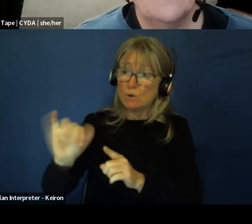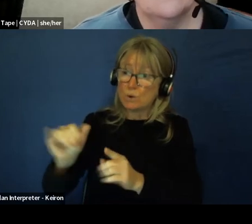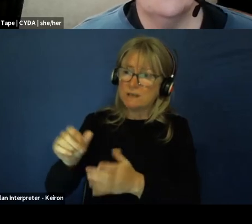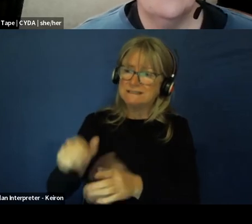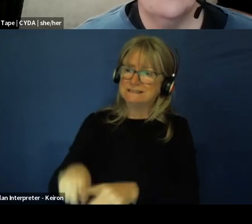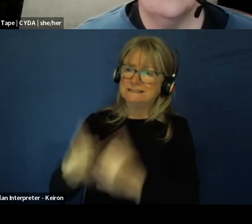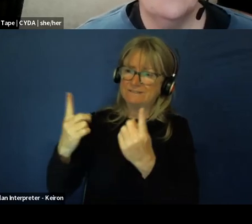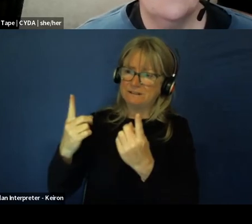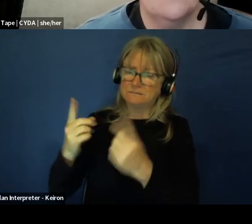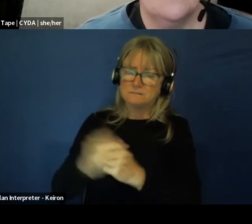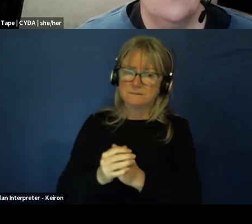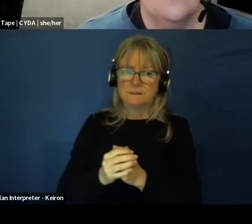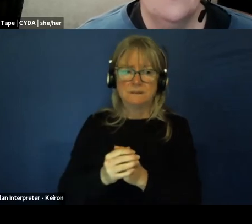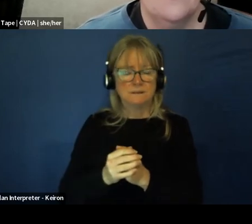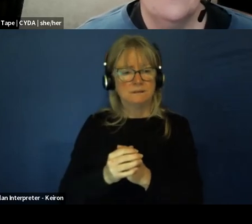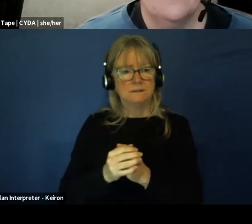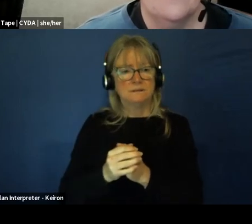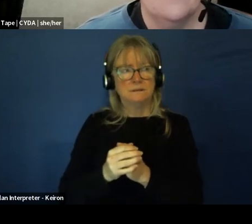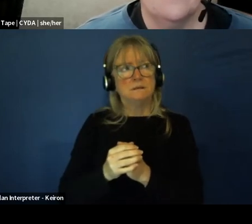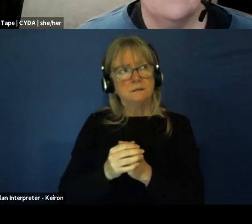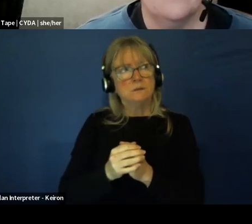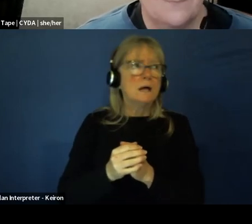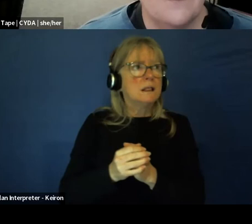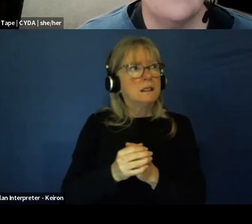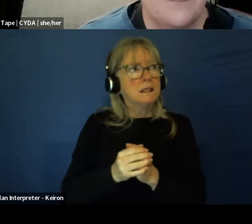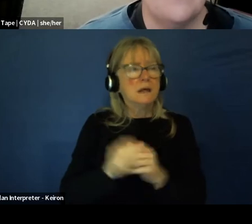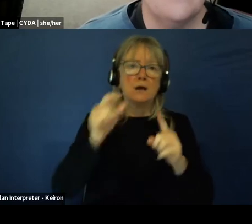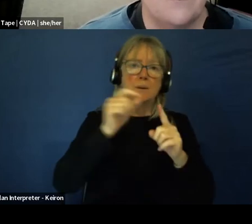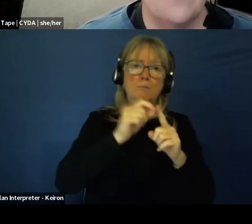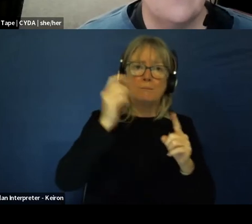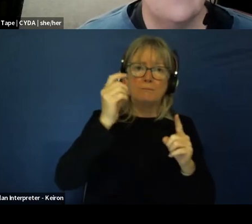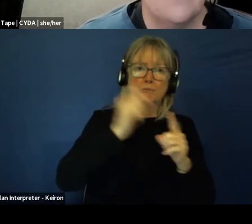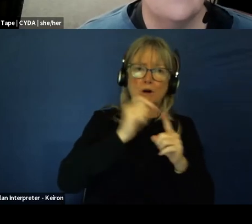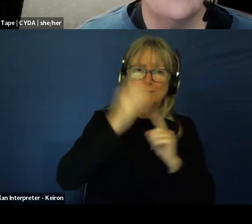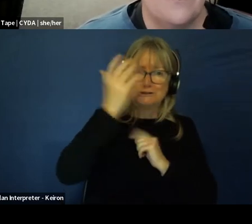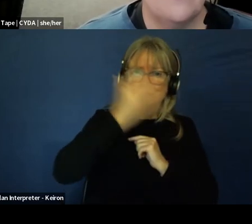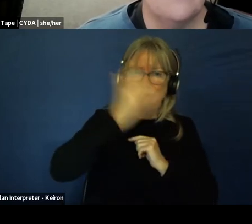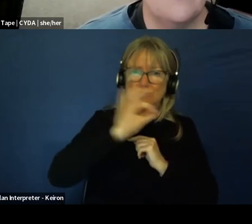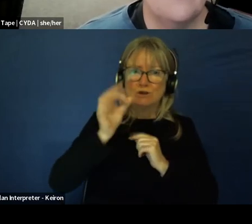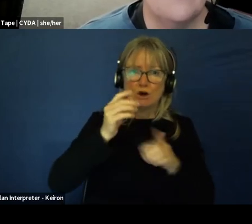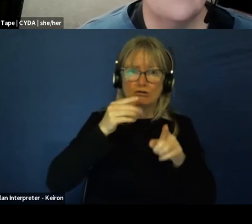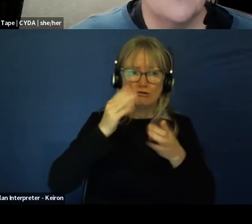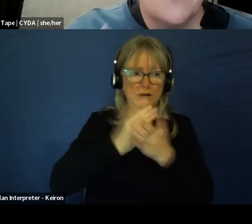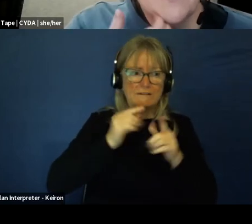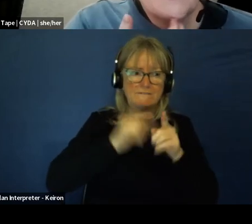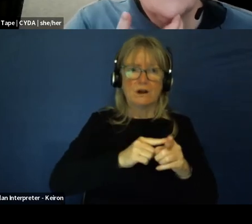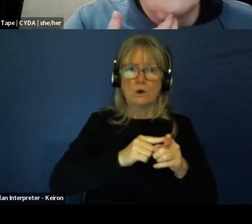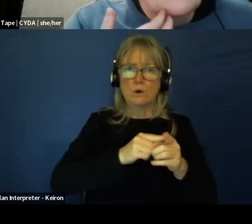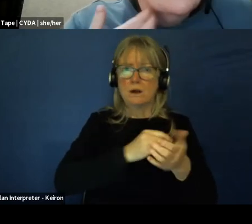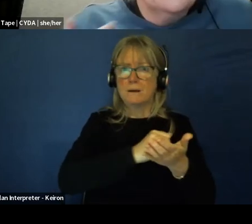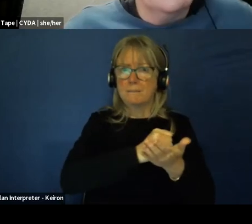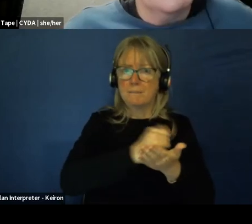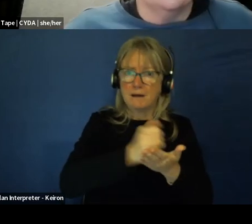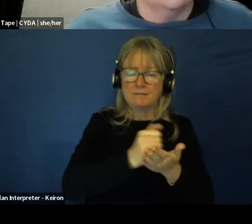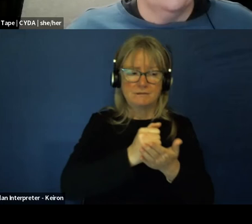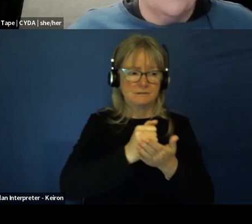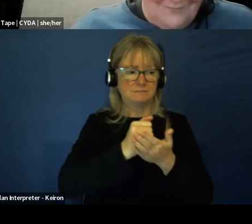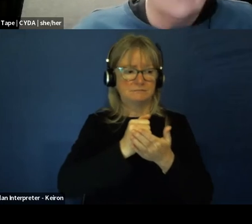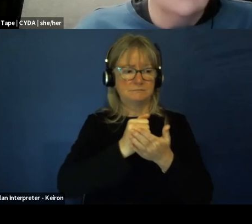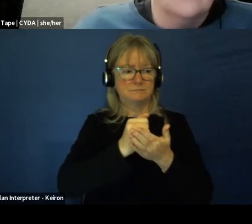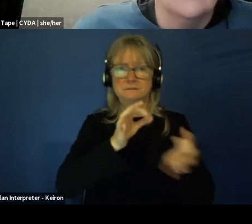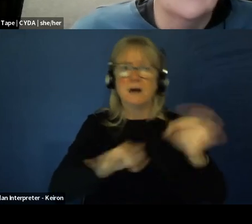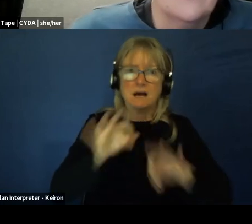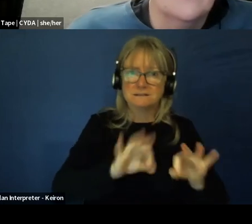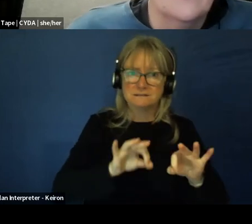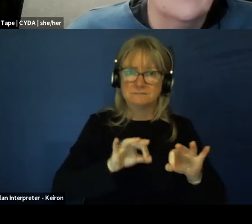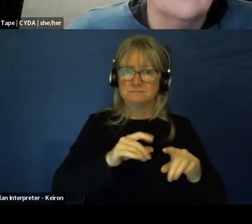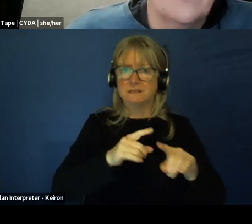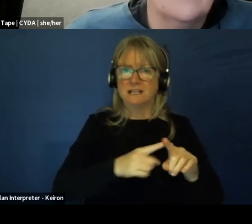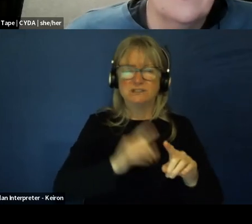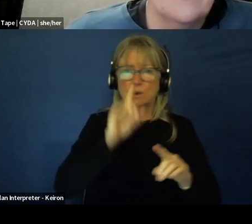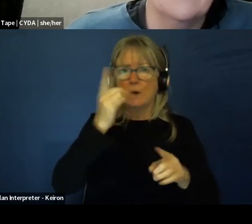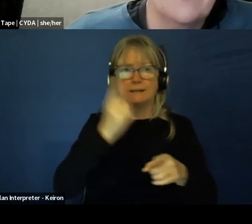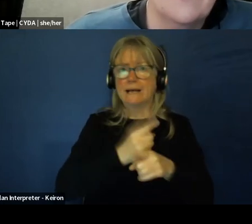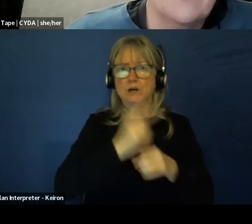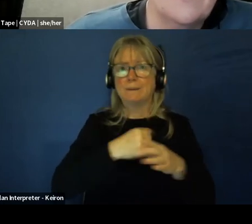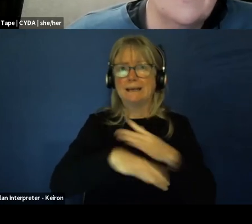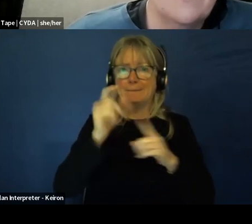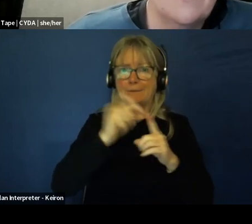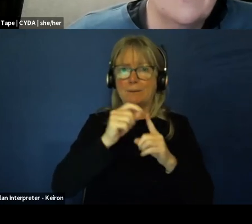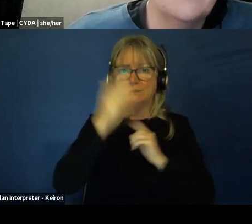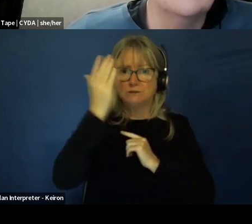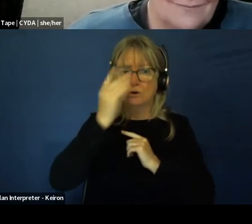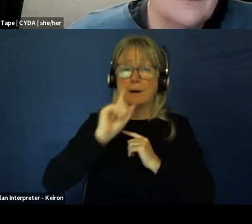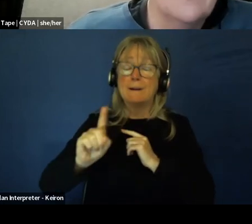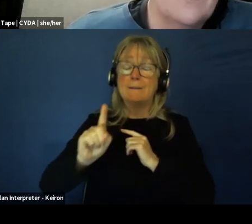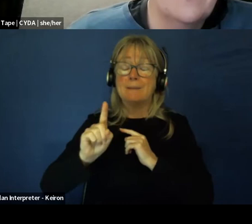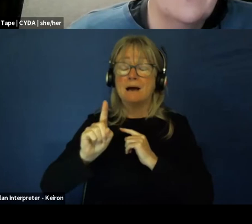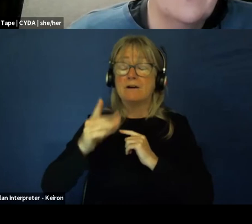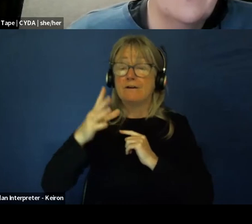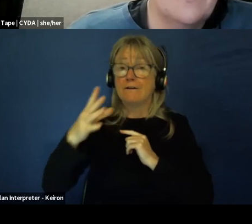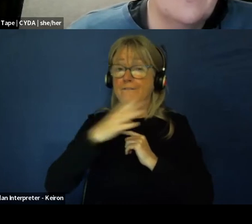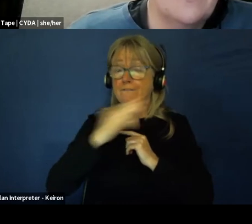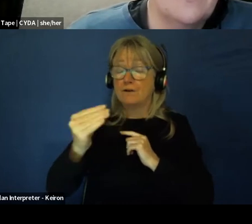in primary school there's not a really like defined okay you're doing math you're doing science, etc etc etc so I can't, don't necessarily think I can comment on that area we're going to primary school about from a general my general has my schooling